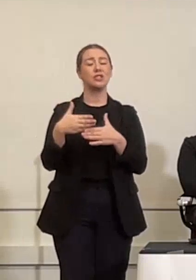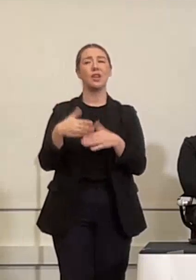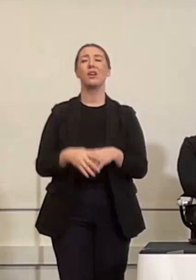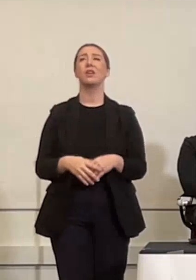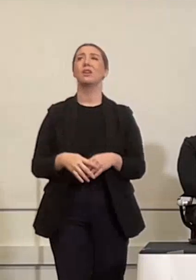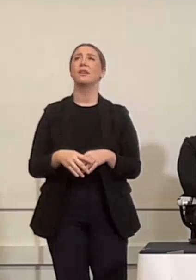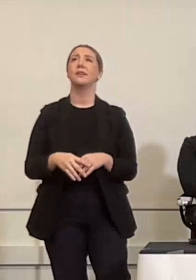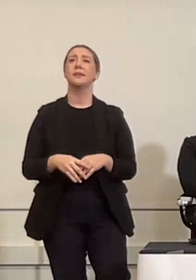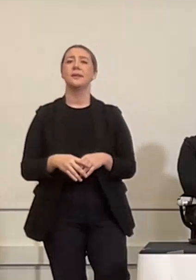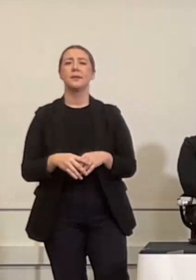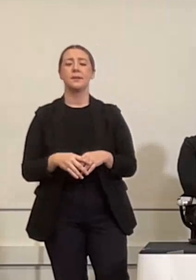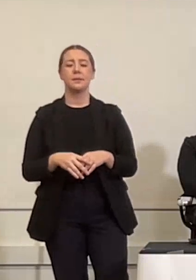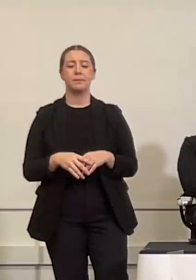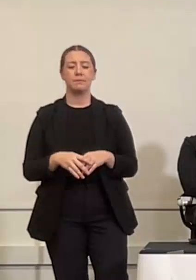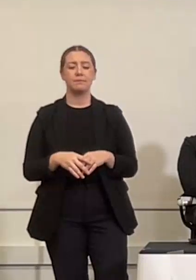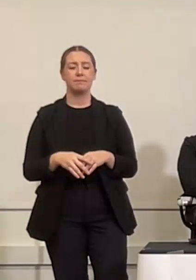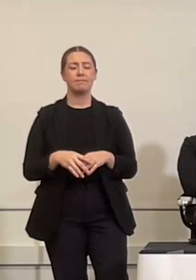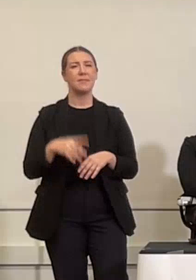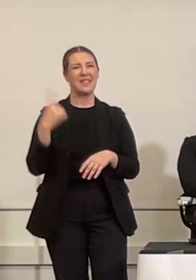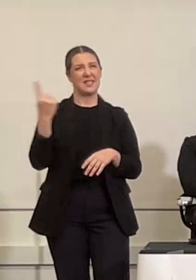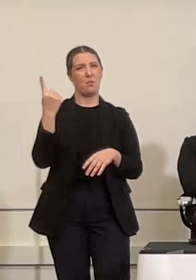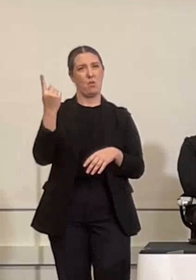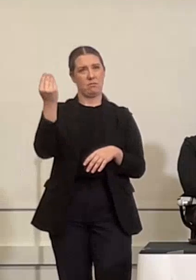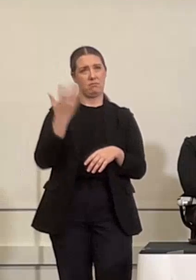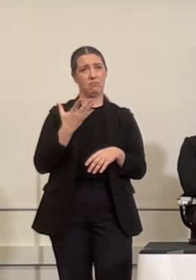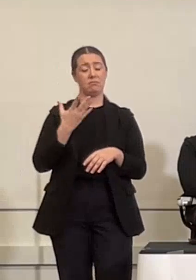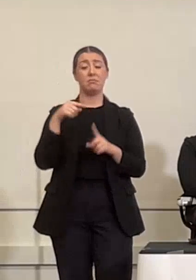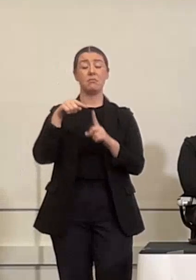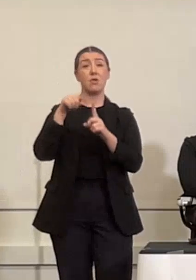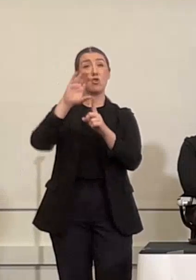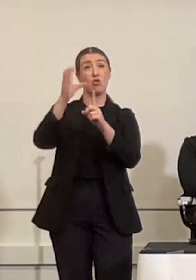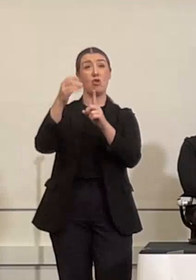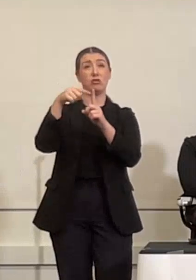someone told me once culture is made-up of two things or it's